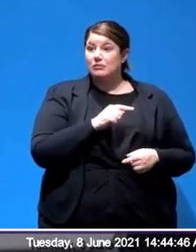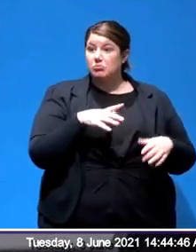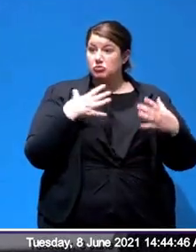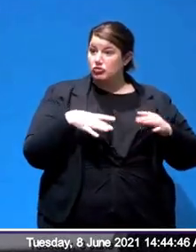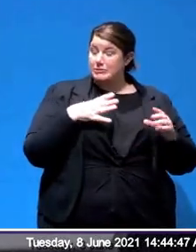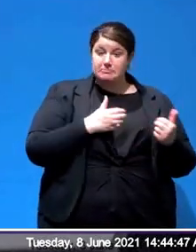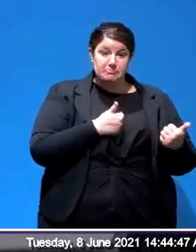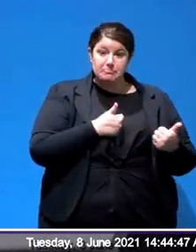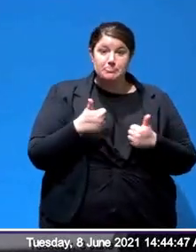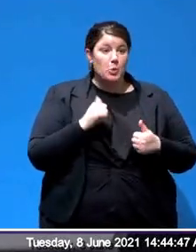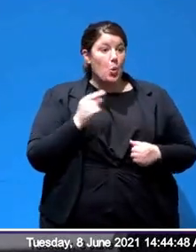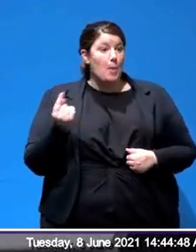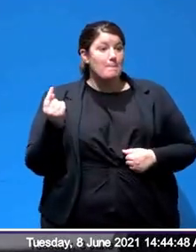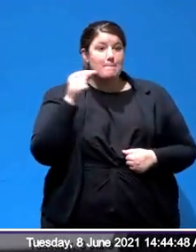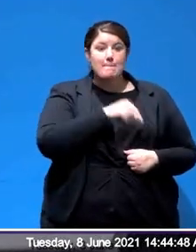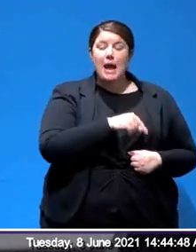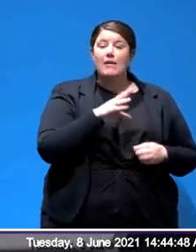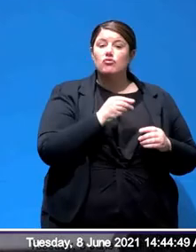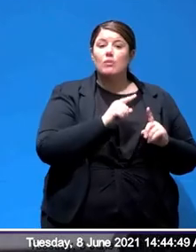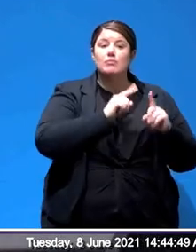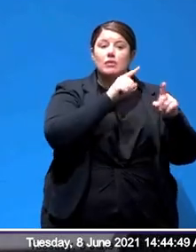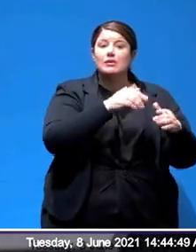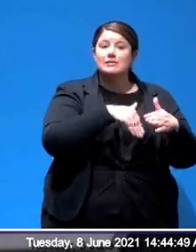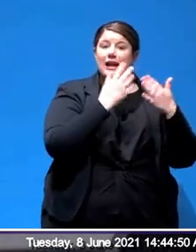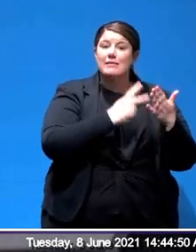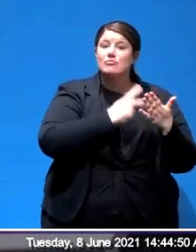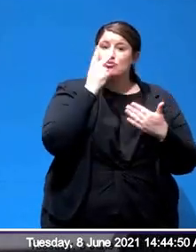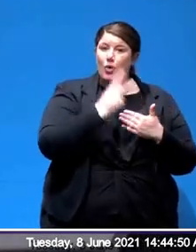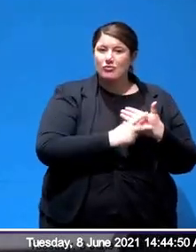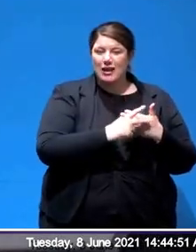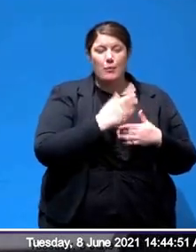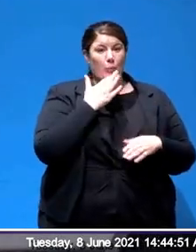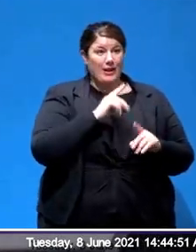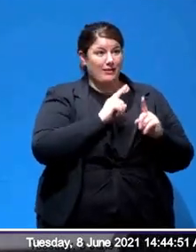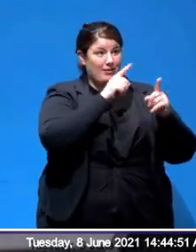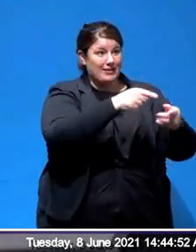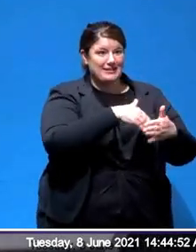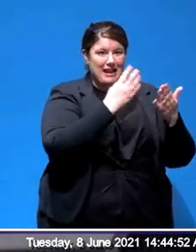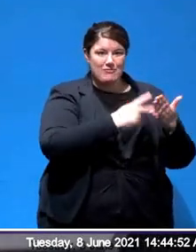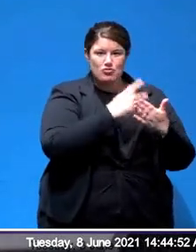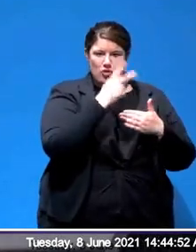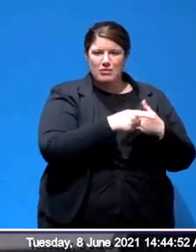just come back from day options. When he went to day options, he was on a farm and he was doing farm labour, farm